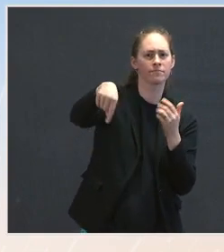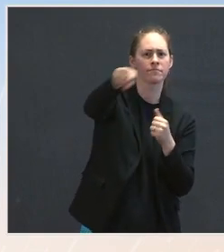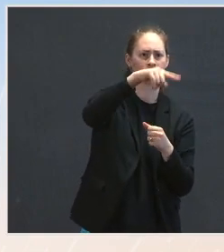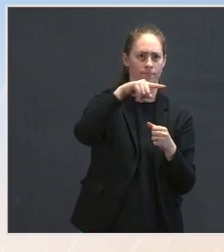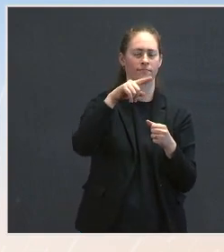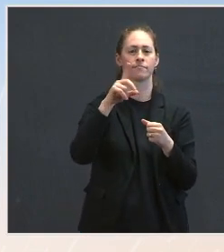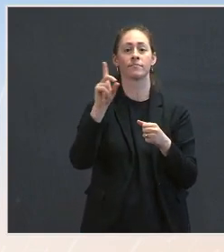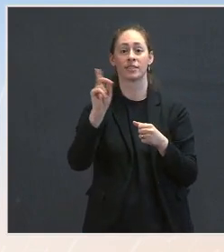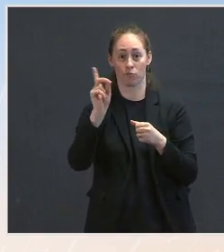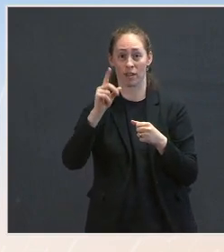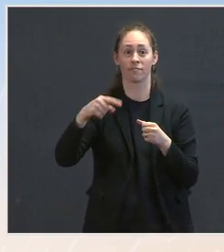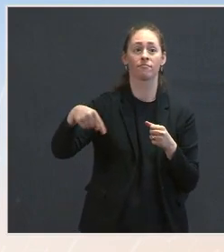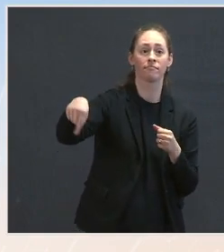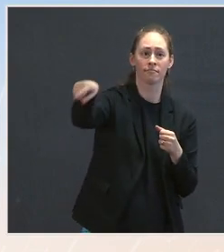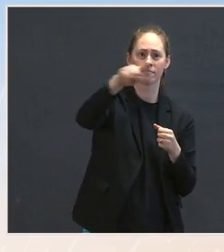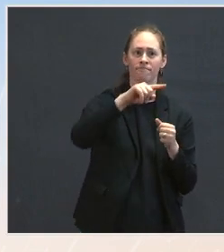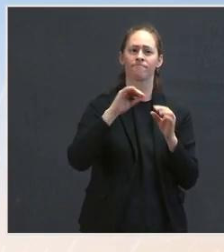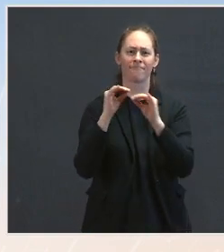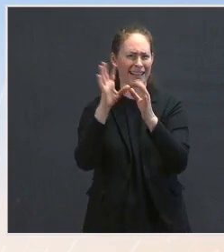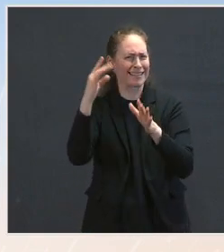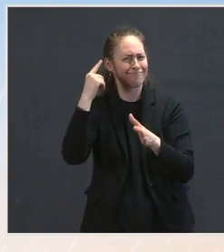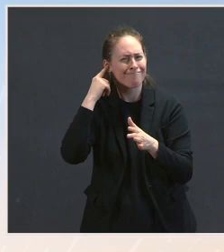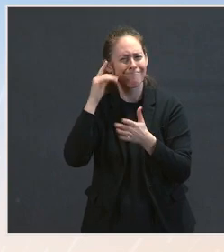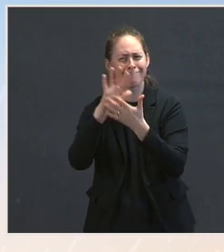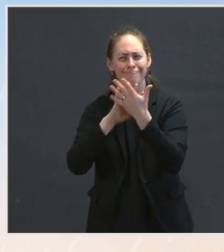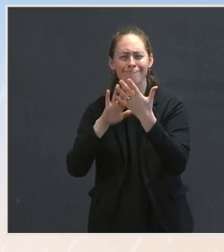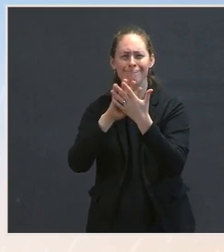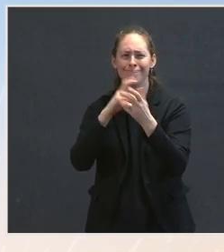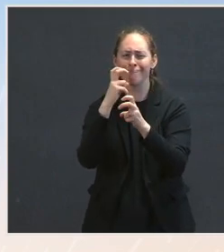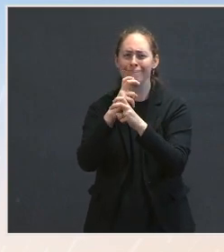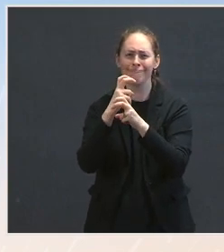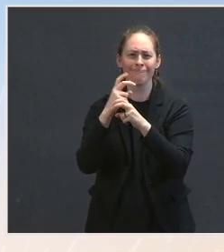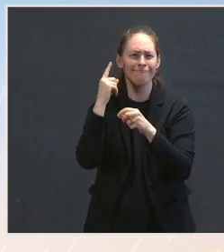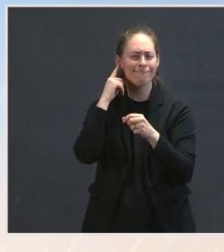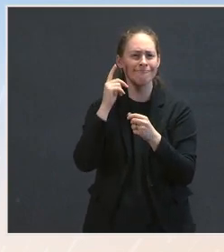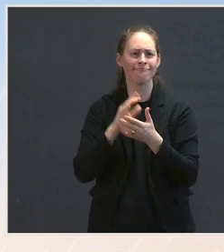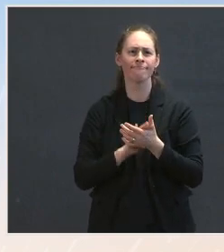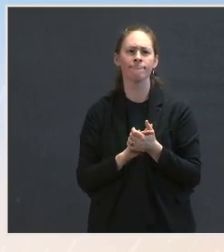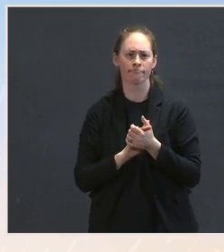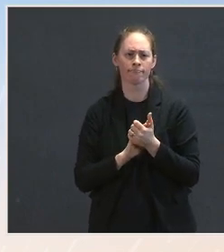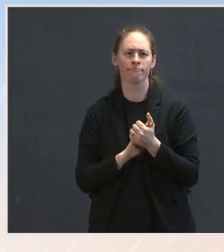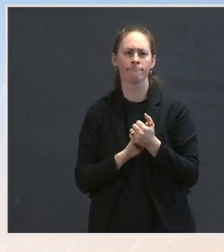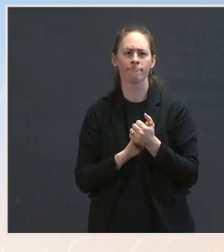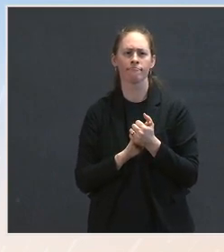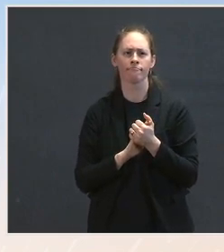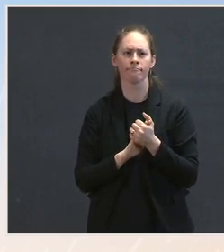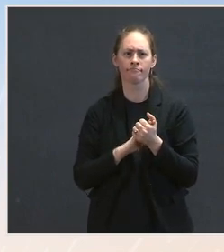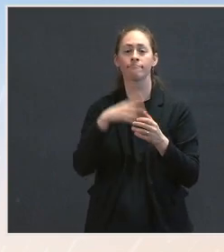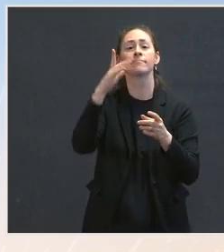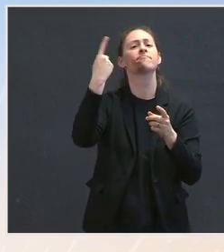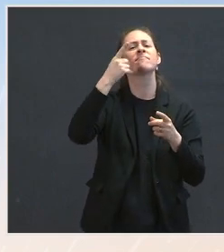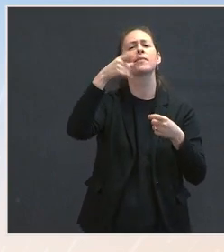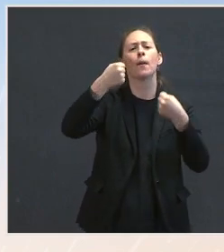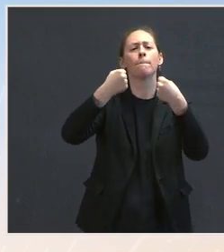with the way the administration is handling children who are being held at the border. Alexandra Ocasio-Cortez tweeted this: